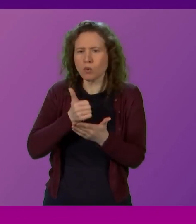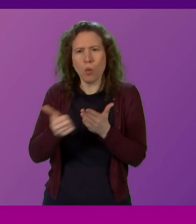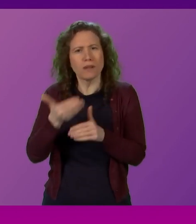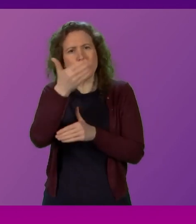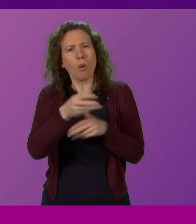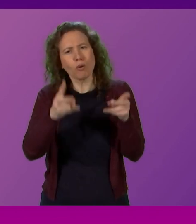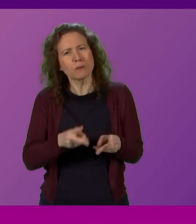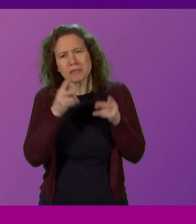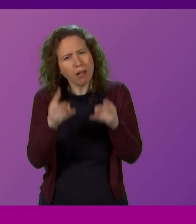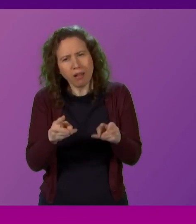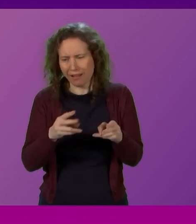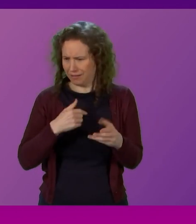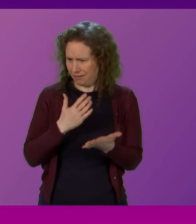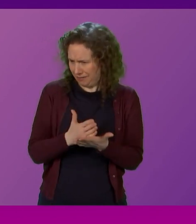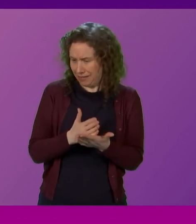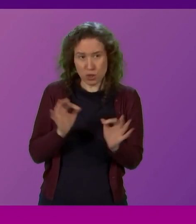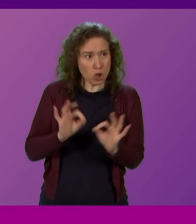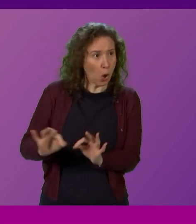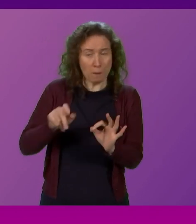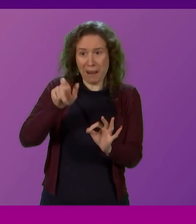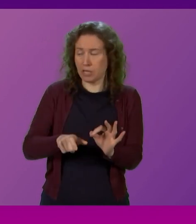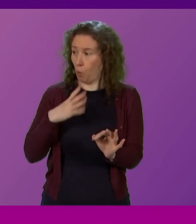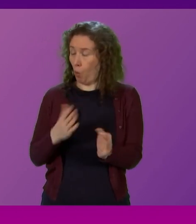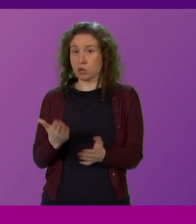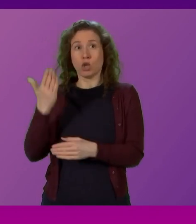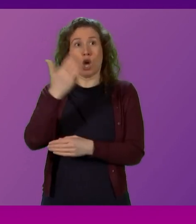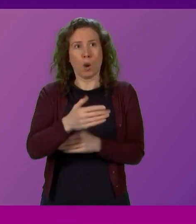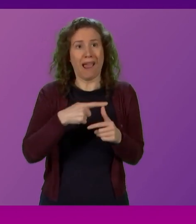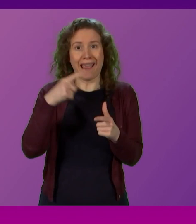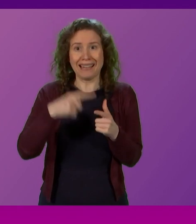because it is not in the interest of any patient to end up in an accident and emergency unit